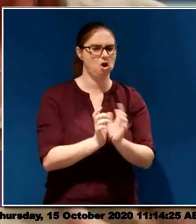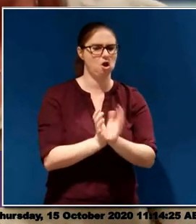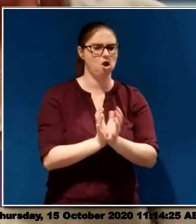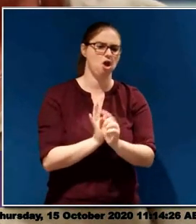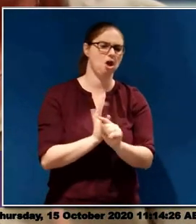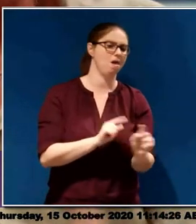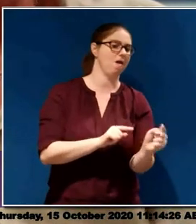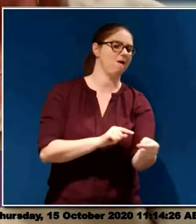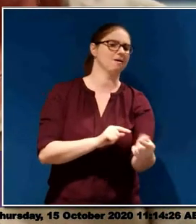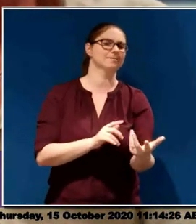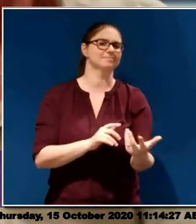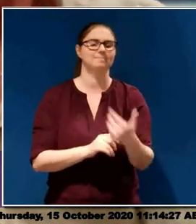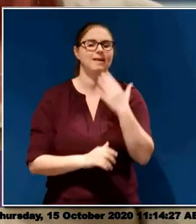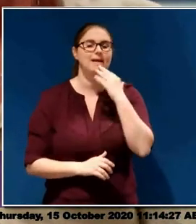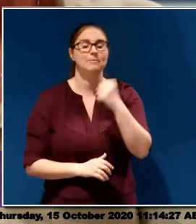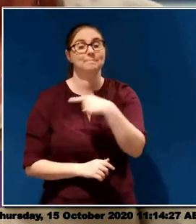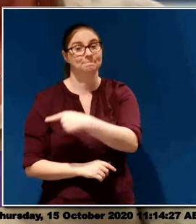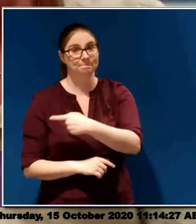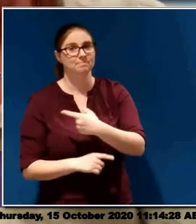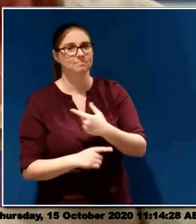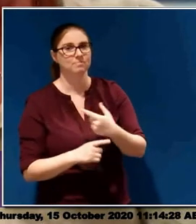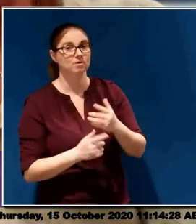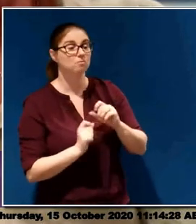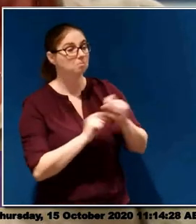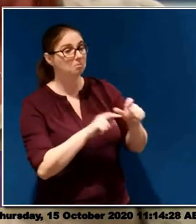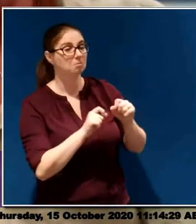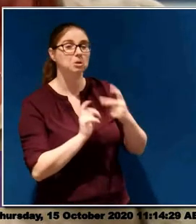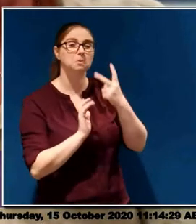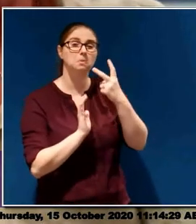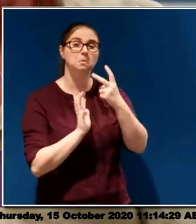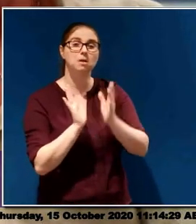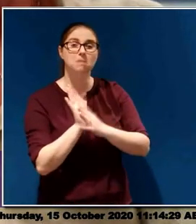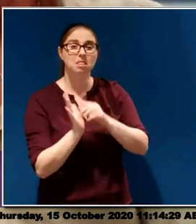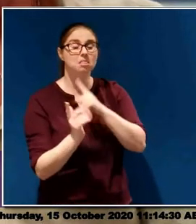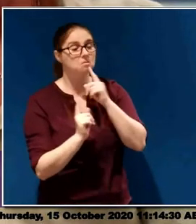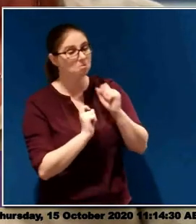he got offered the drugs and saw the violence, he said, "That's not for me."